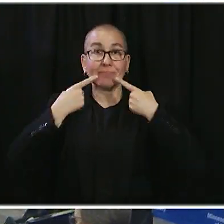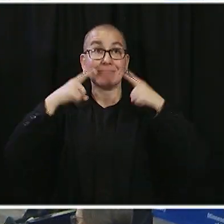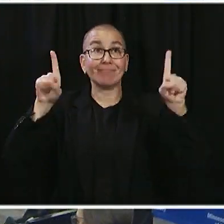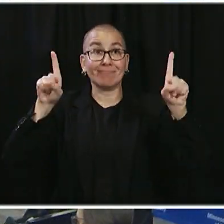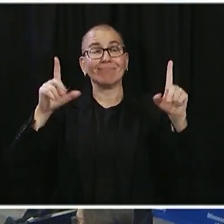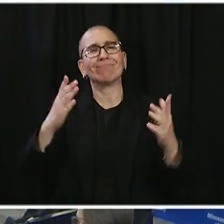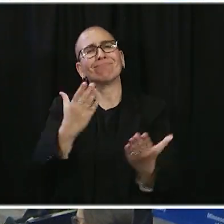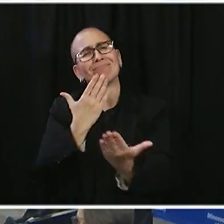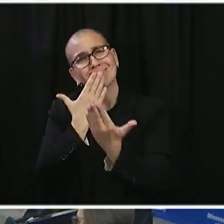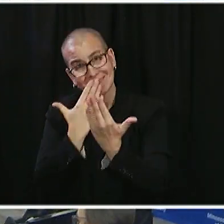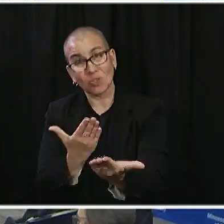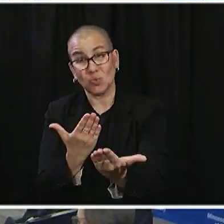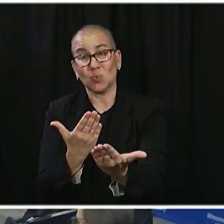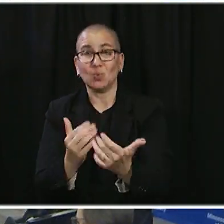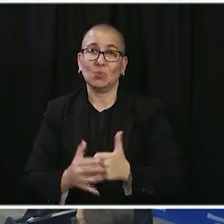SO THANK YOU.